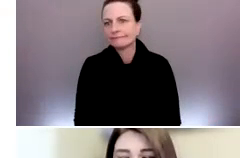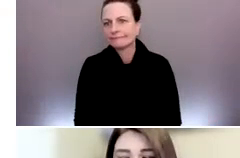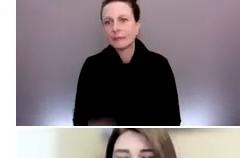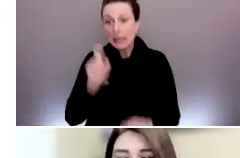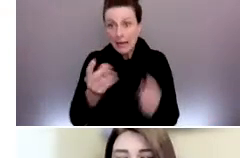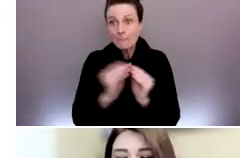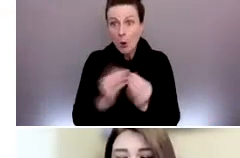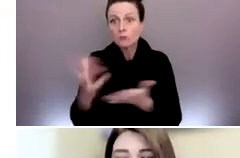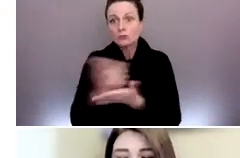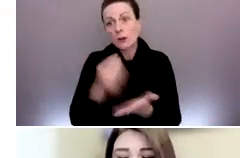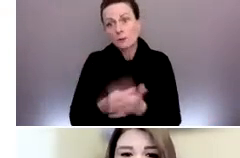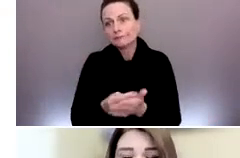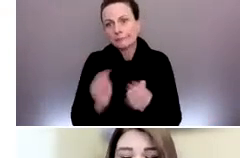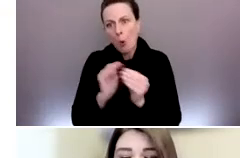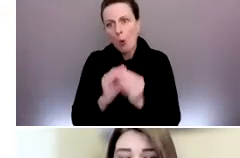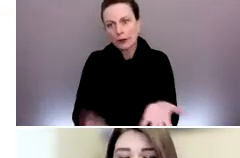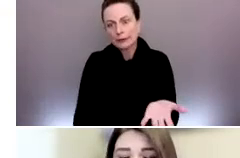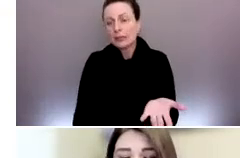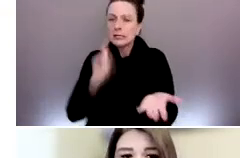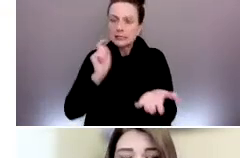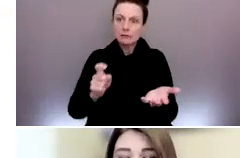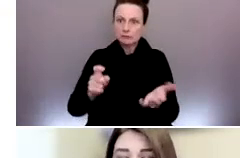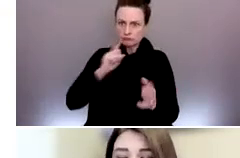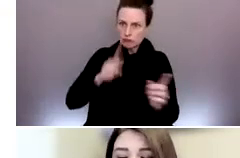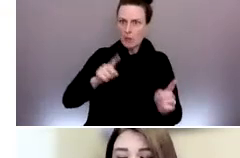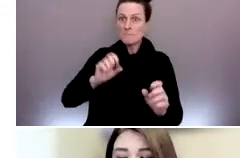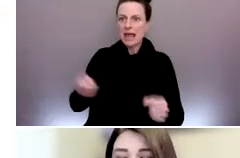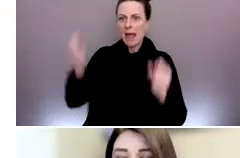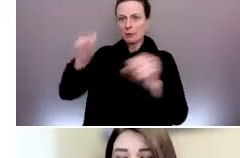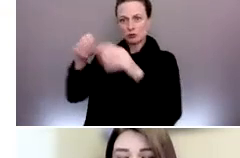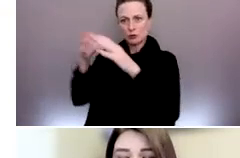We need to be in the spaces where decisions are made, lending our knowledge and experiences to the